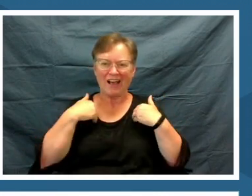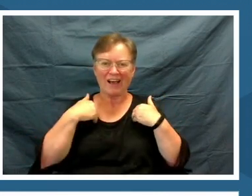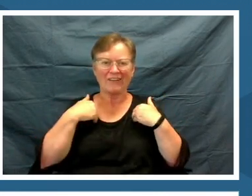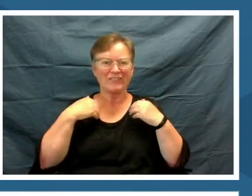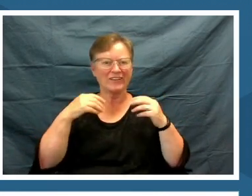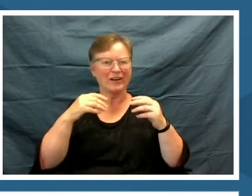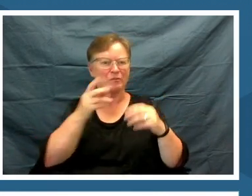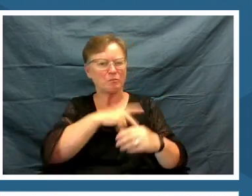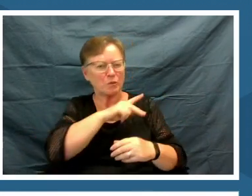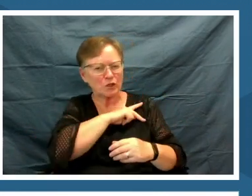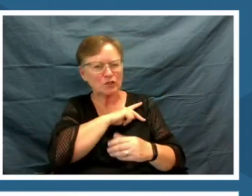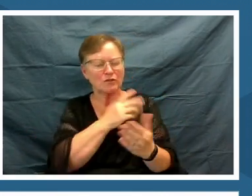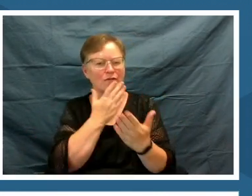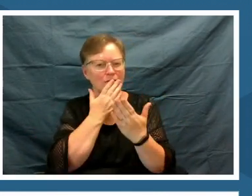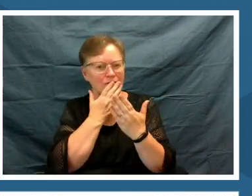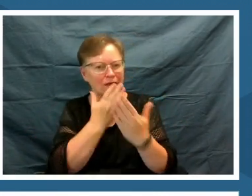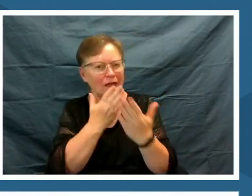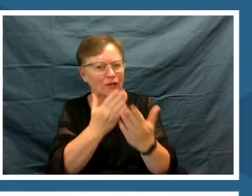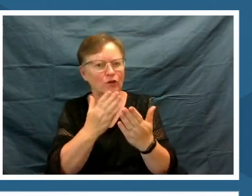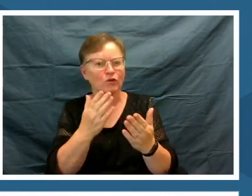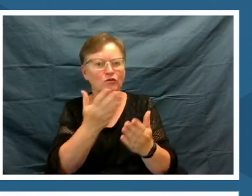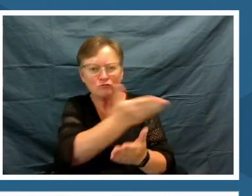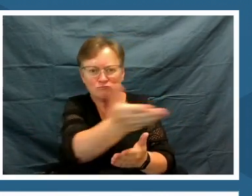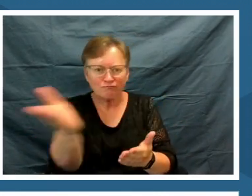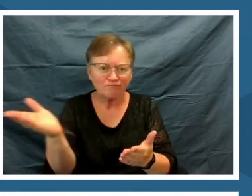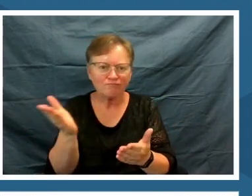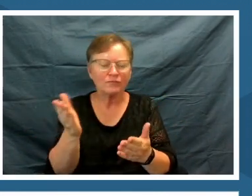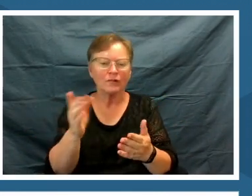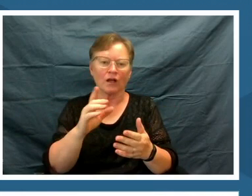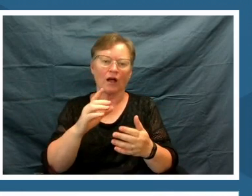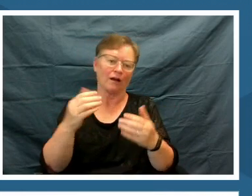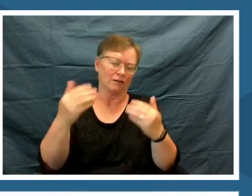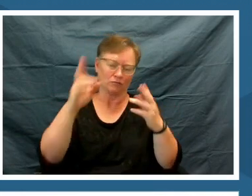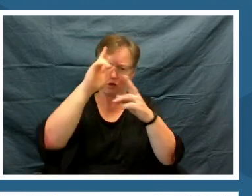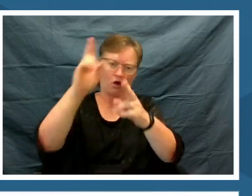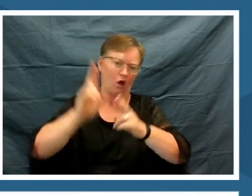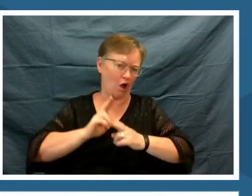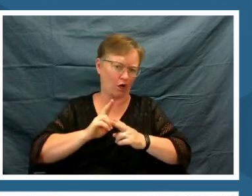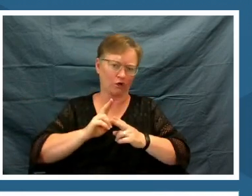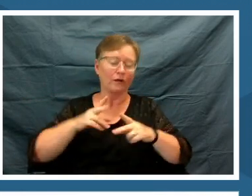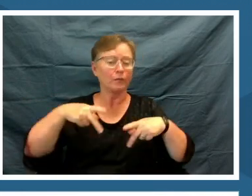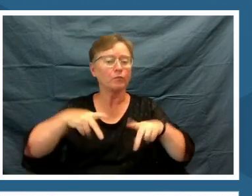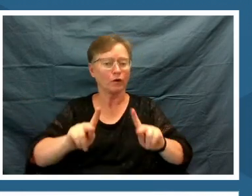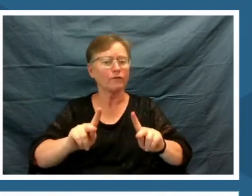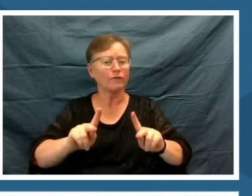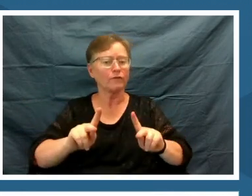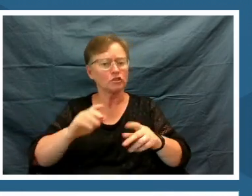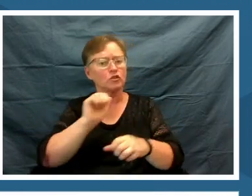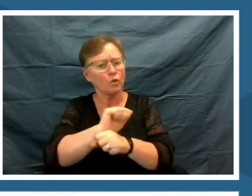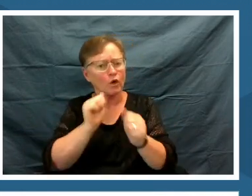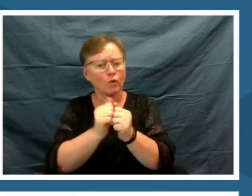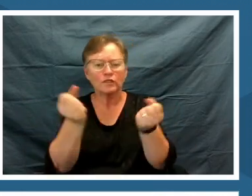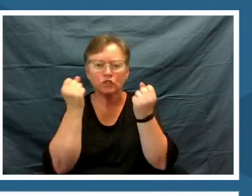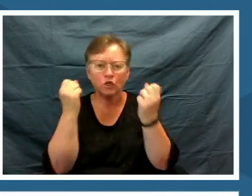i uh truly have the honor and privilege of working with so many esteemed